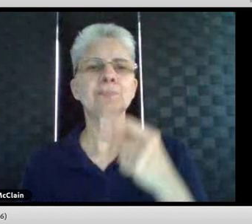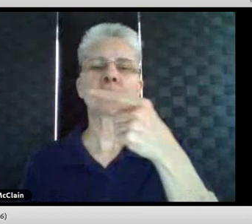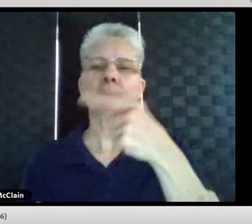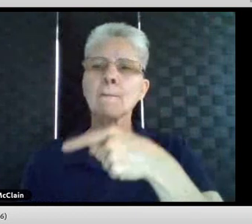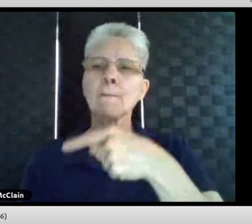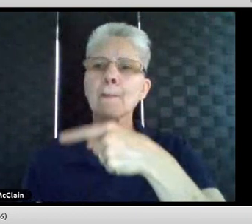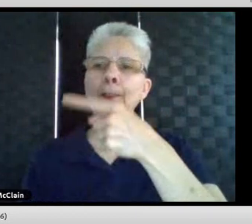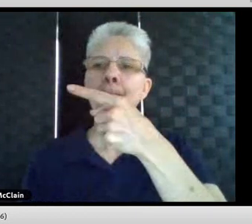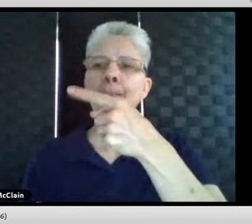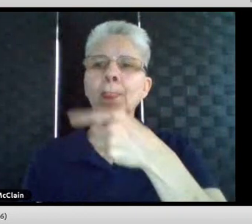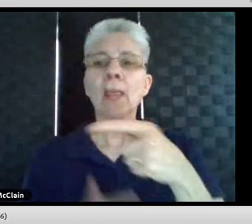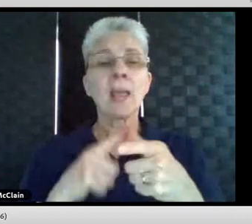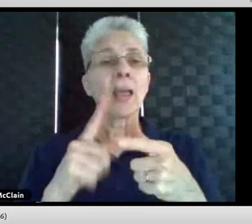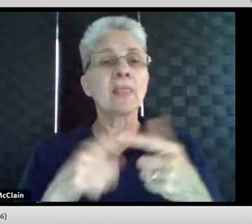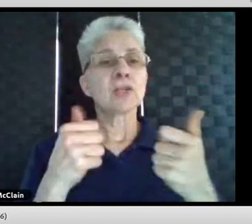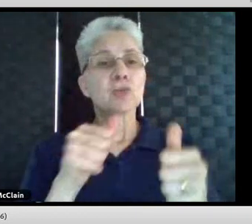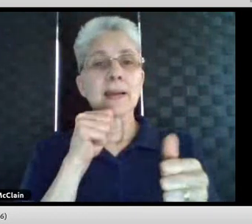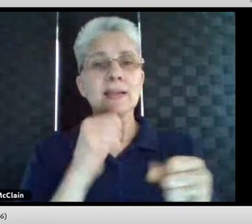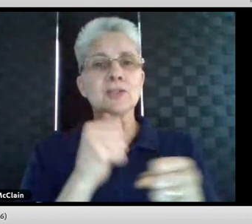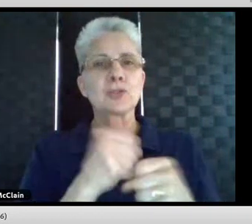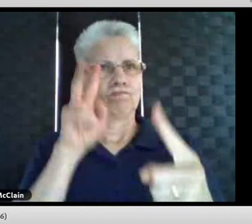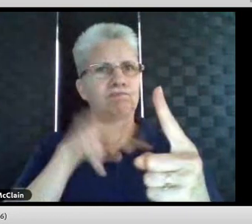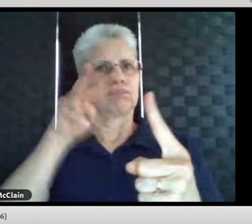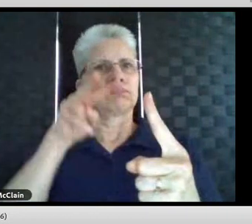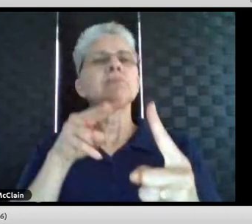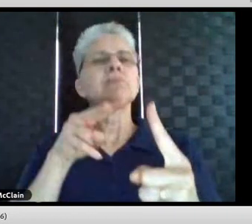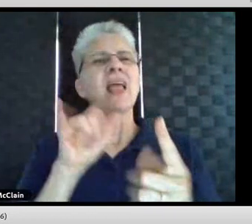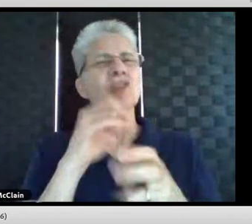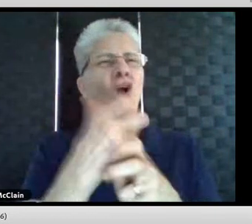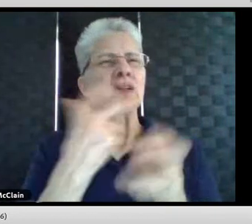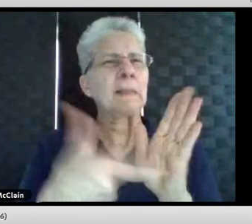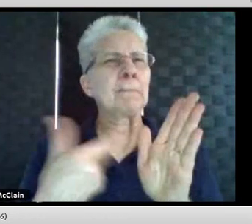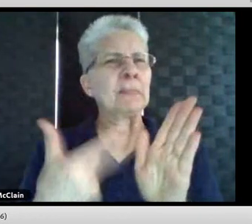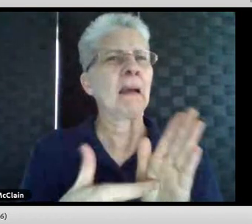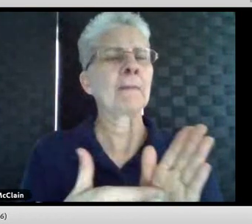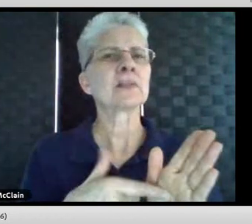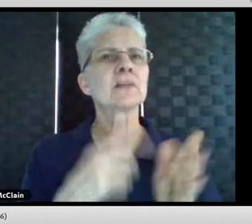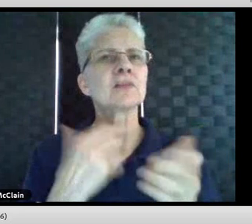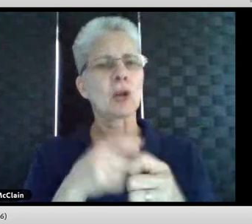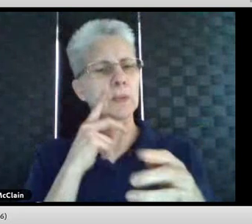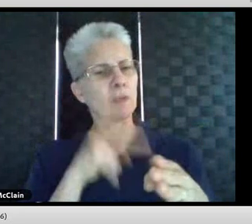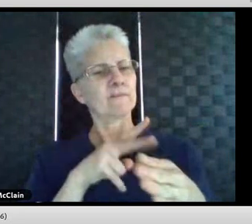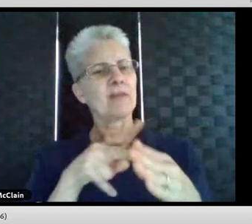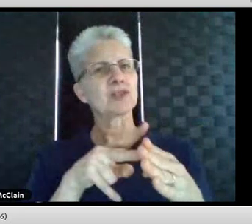And then, you know, try not to make judgments. It's hard sometimes. Try to be professionally objective,